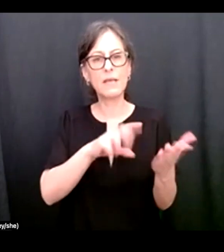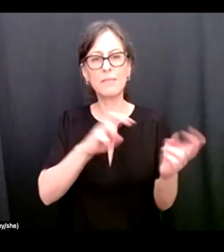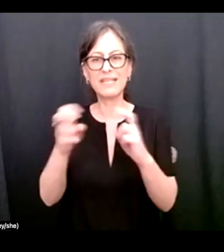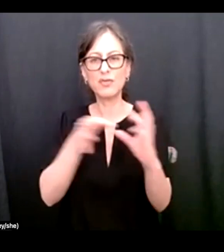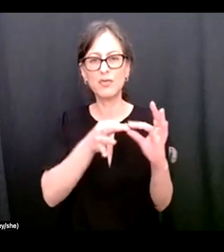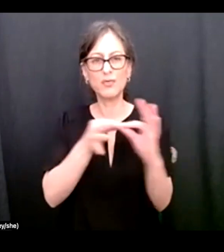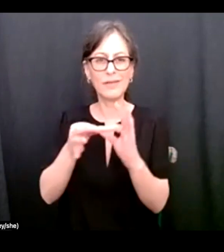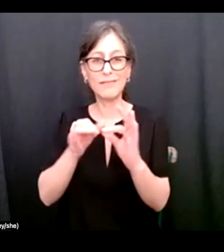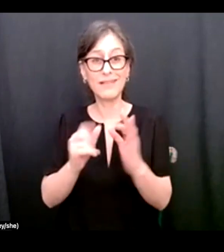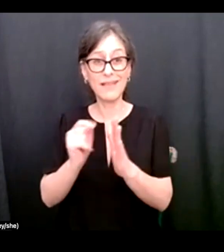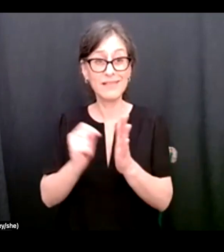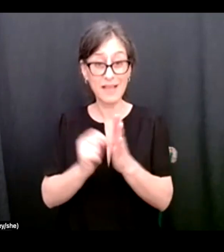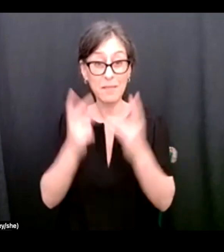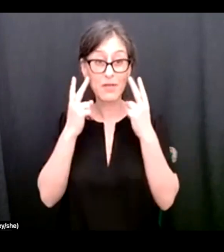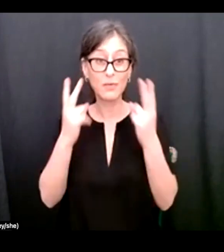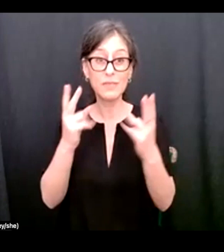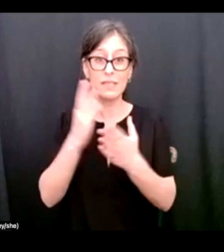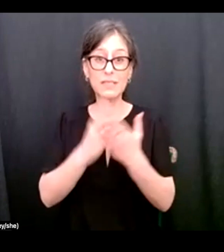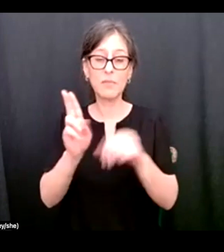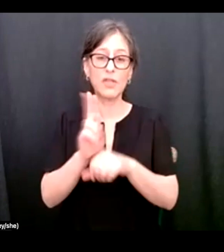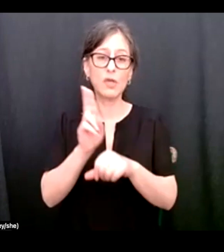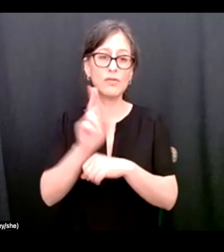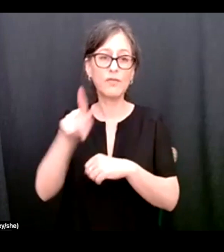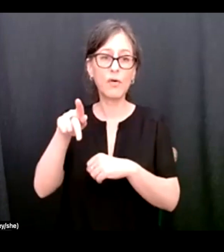and certainly you see this in some of the use of pop culture in O'Hara's work,